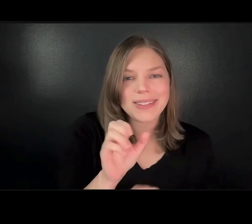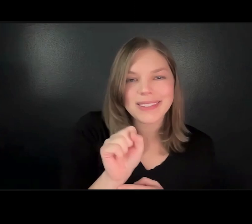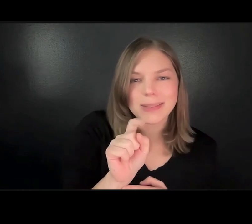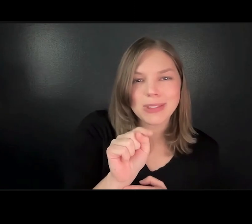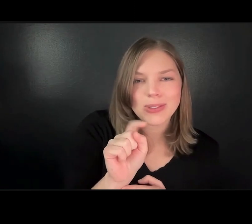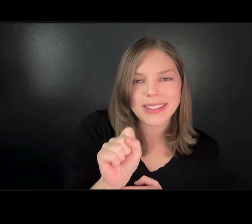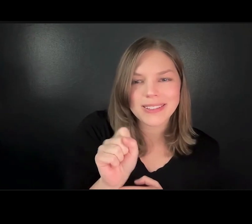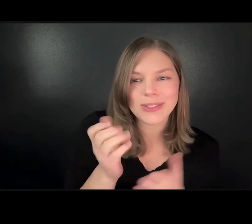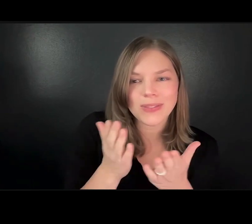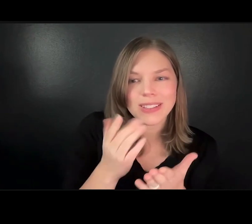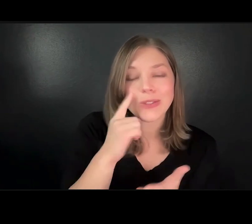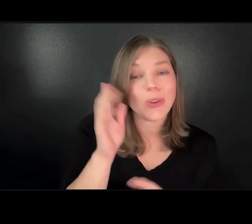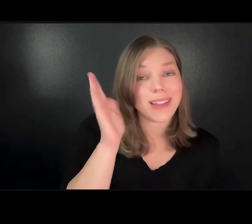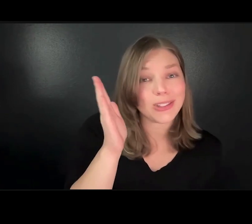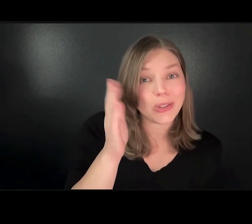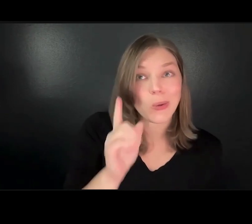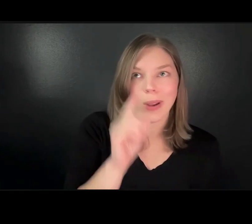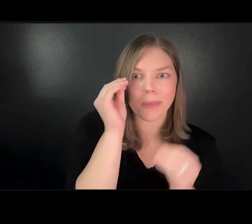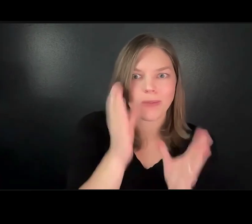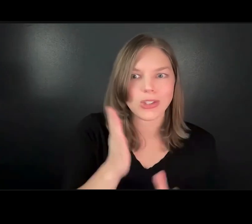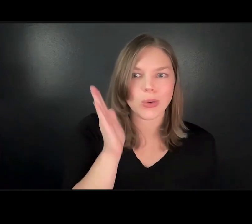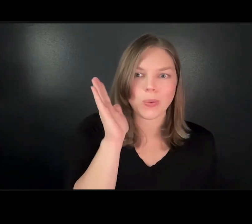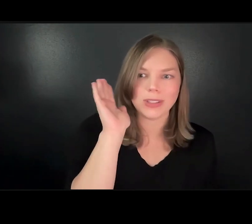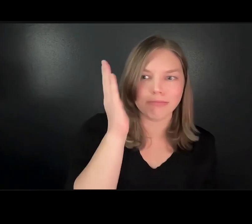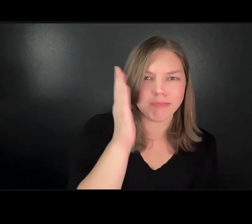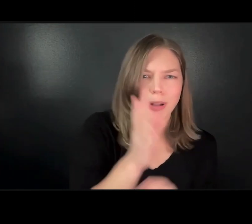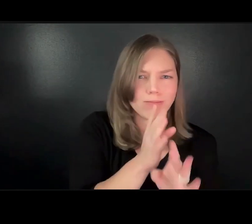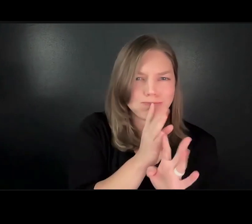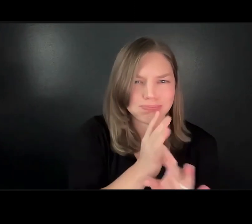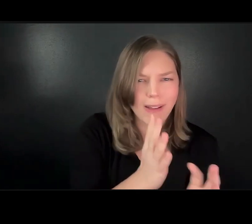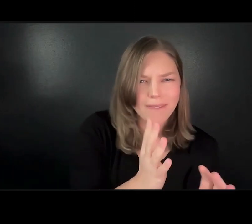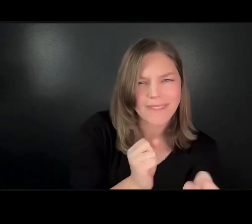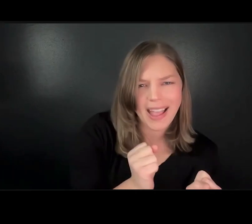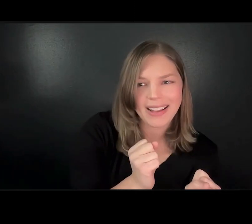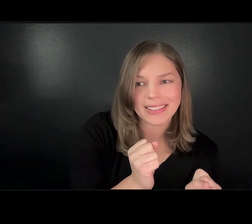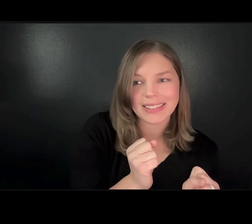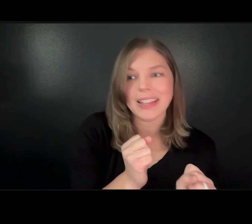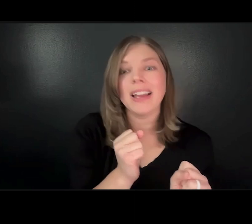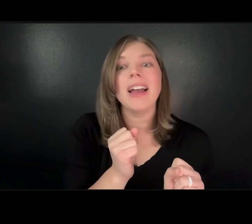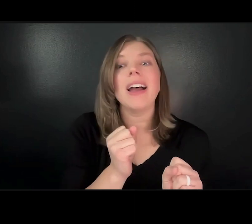speech-to-text services for lectures where a professor was just presenting, often speaking as fast as they could